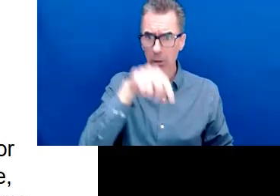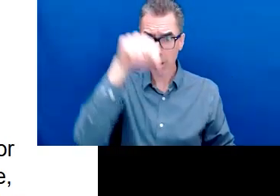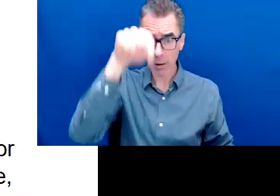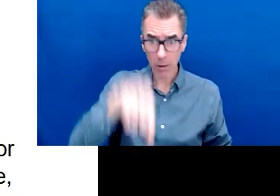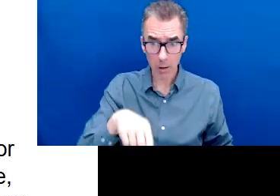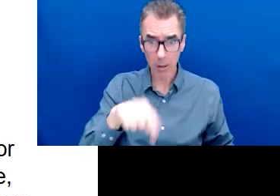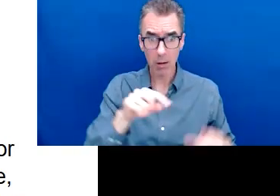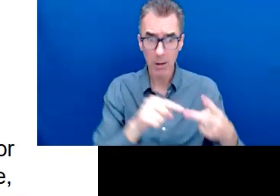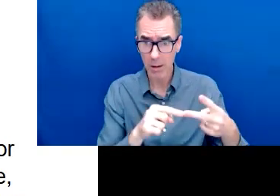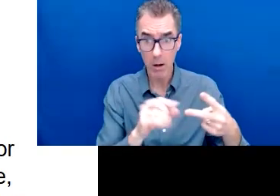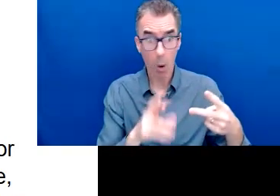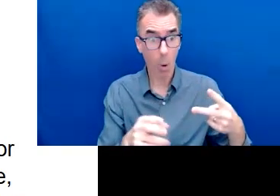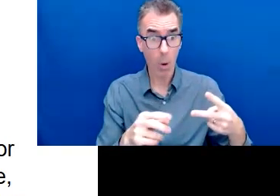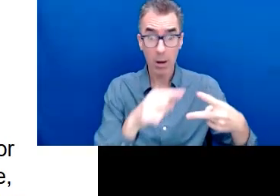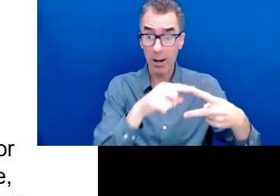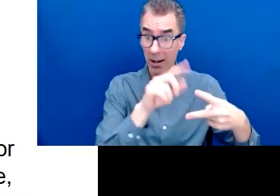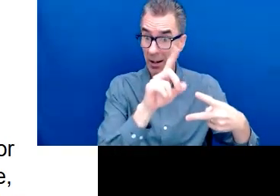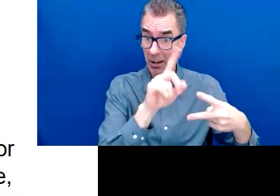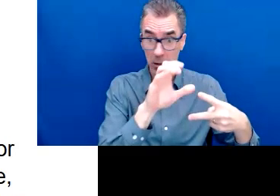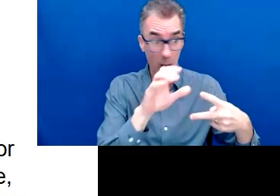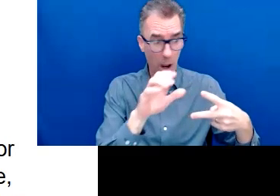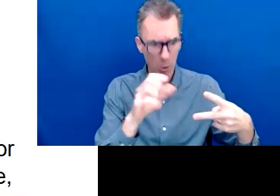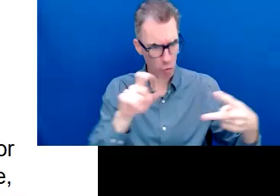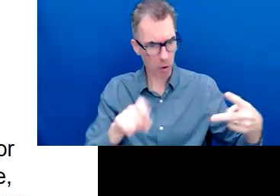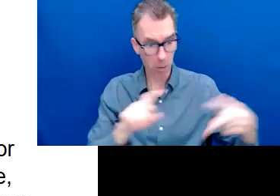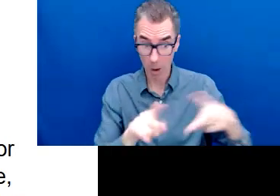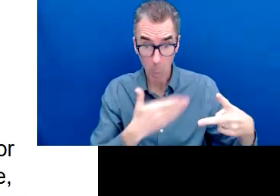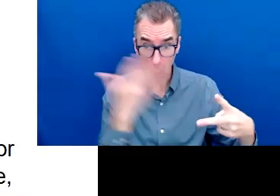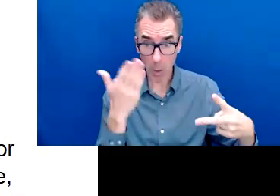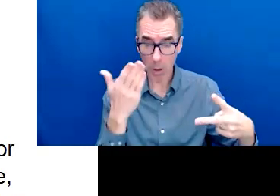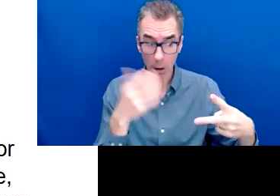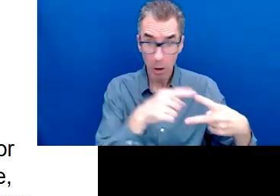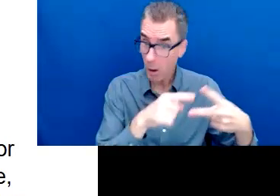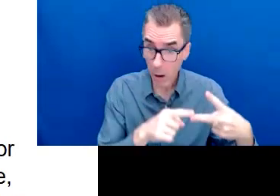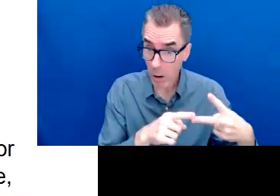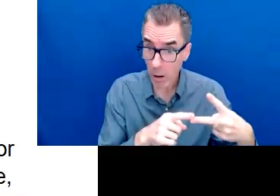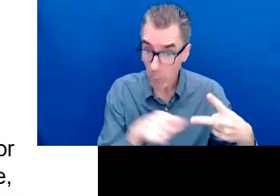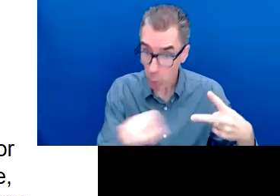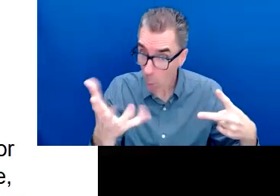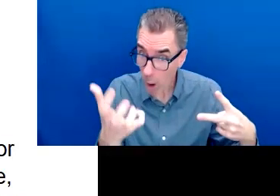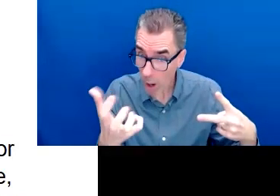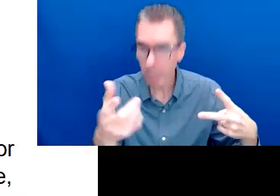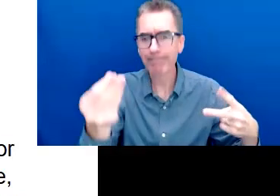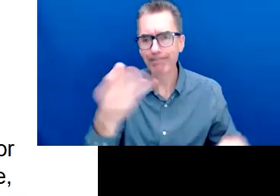and it doesn't, reach out to me, let me know, and I can investigate because there have been some, some issues with the